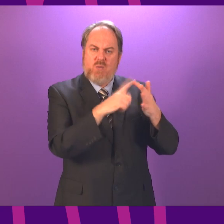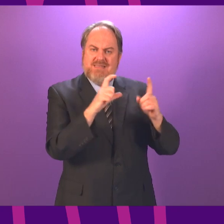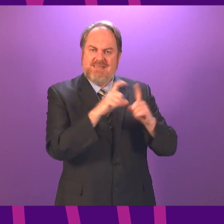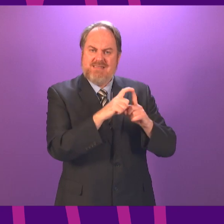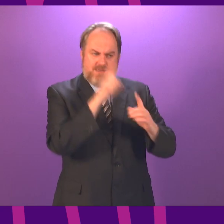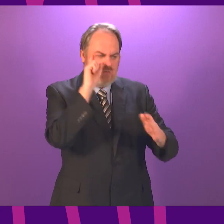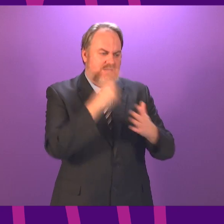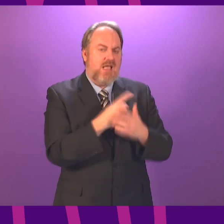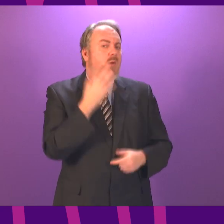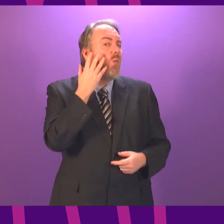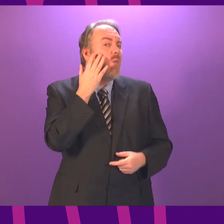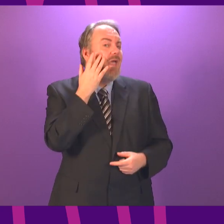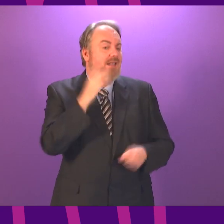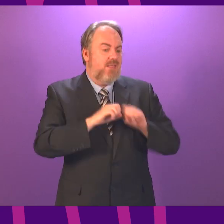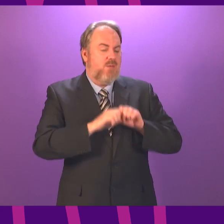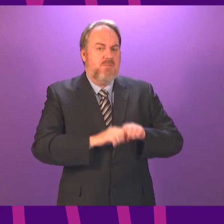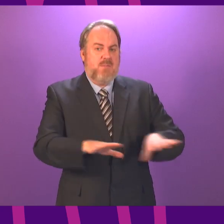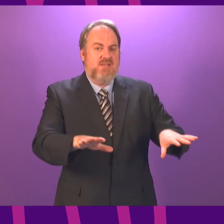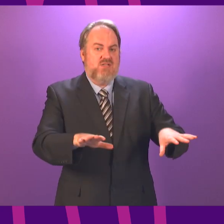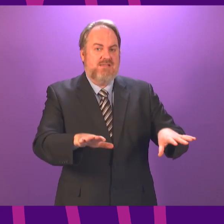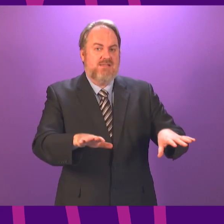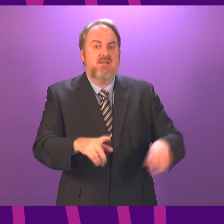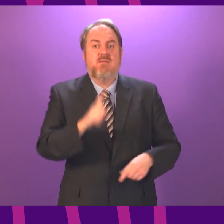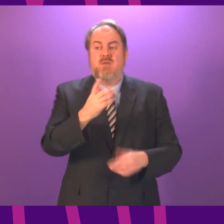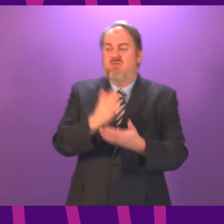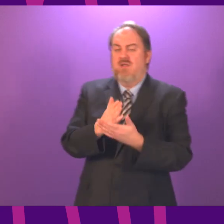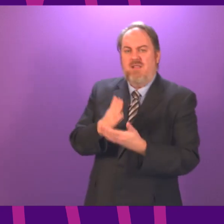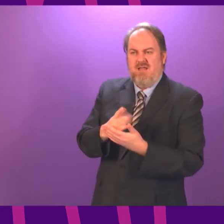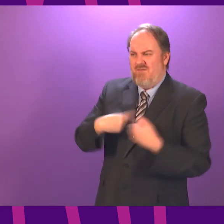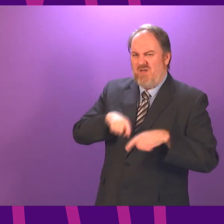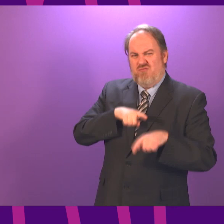If the Scottish Government was trying to dictate either the way in which the OECD did that,